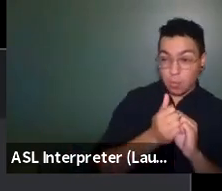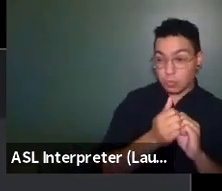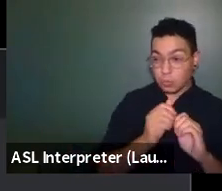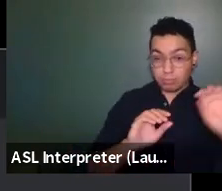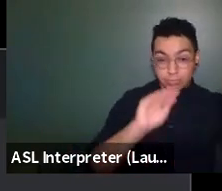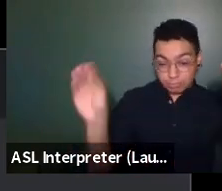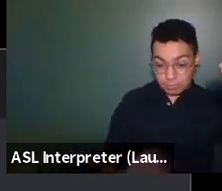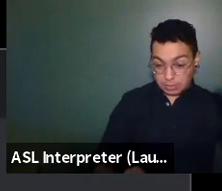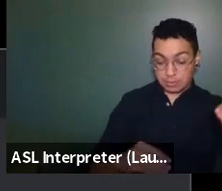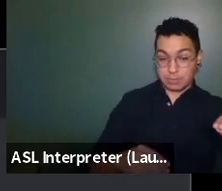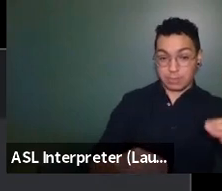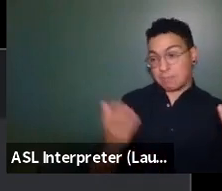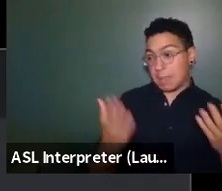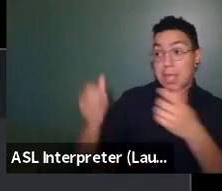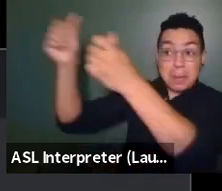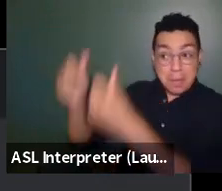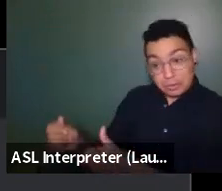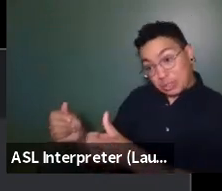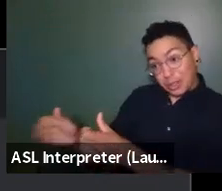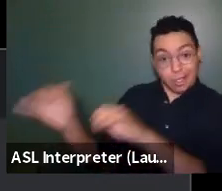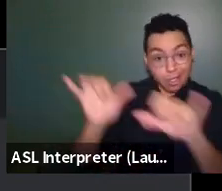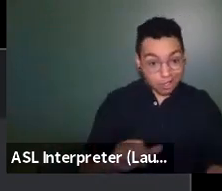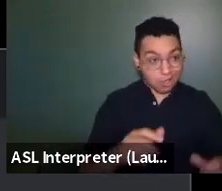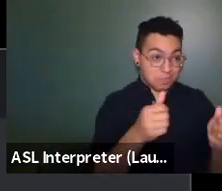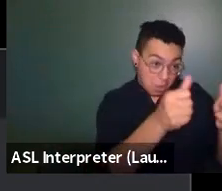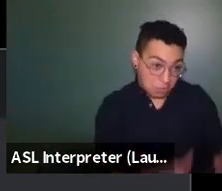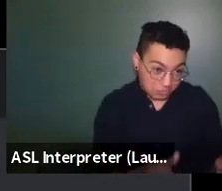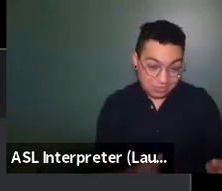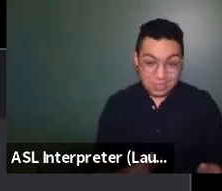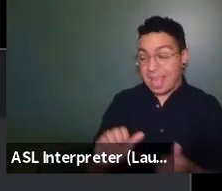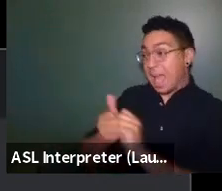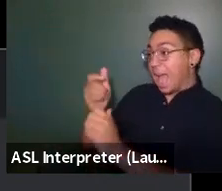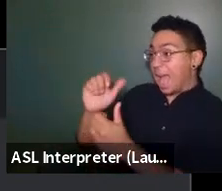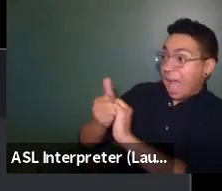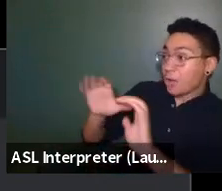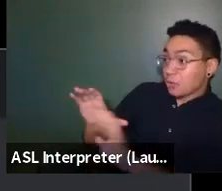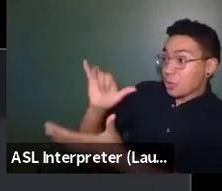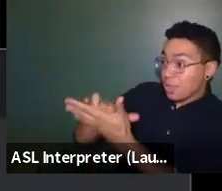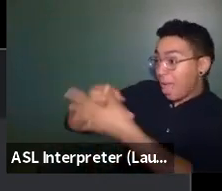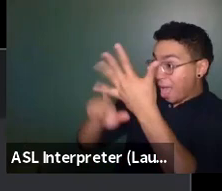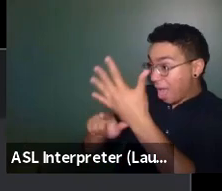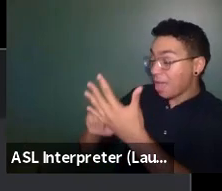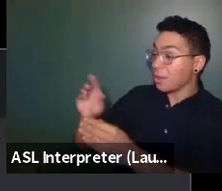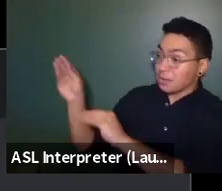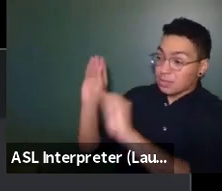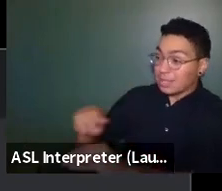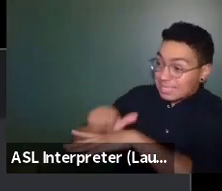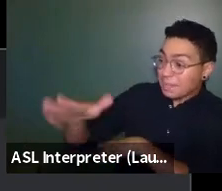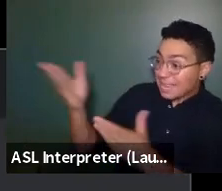ESD 101 - Jeff Crawford: You know, I would put a poster my room there and I would have the How To over here and my turning things here. So, all of that kind of stuff is tomorrow, Katherine my hearing that right?